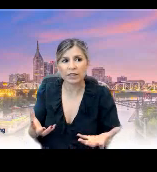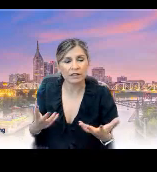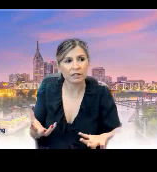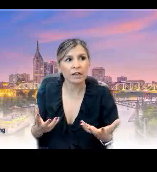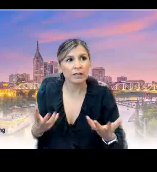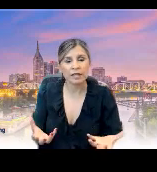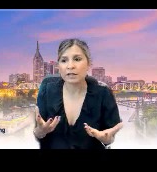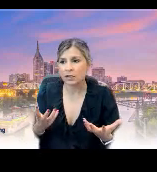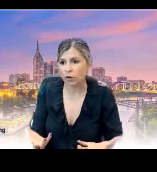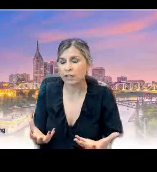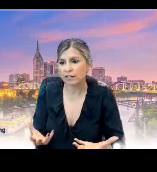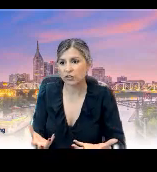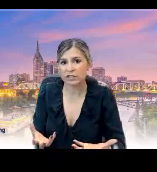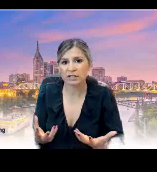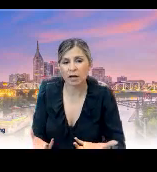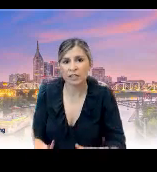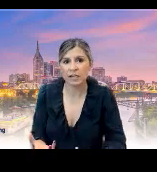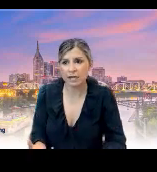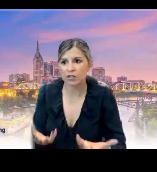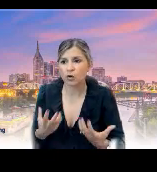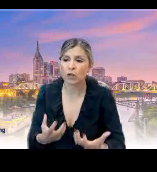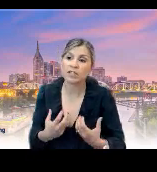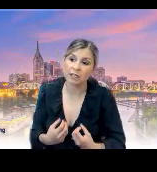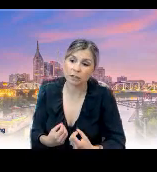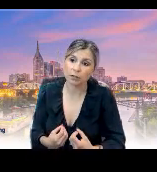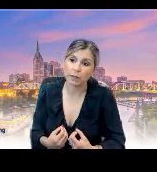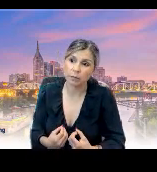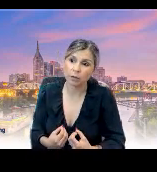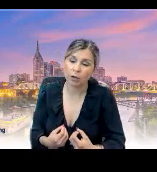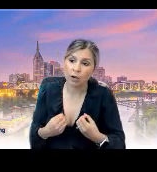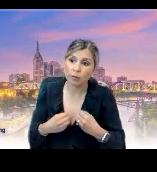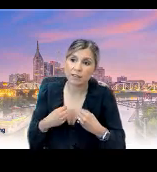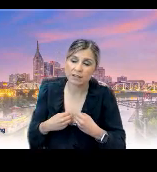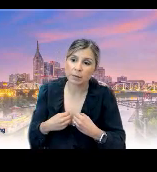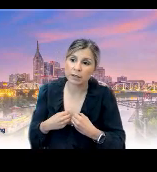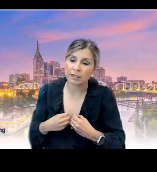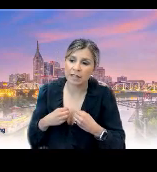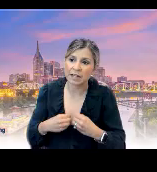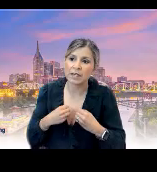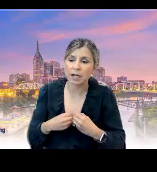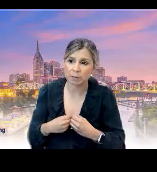But these these organizations saw the need to want to include people with